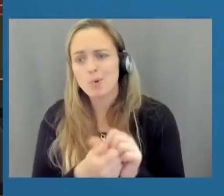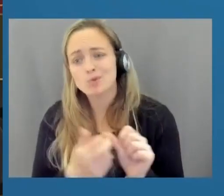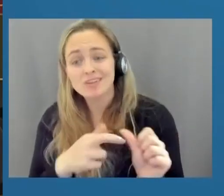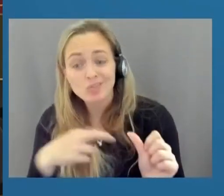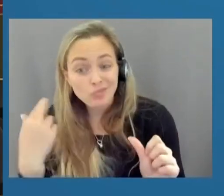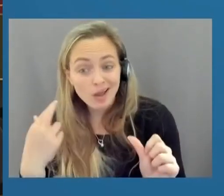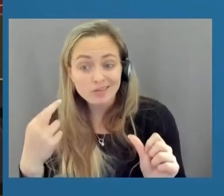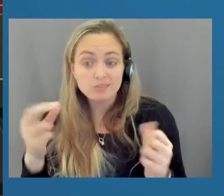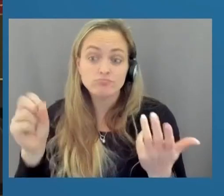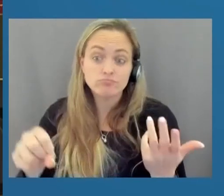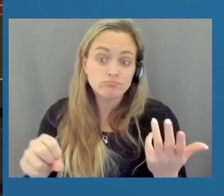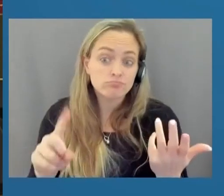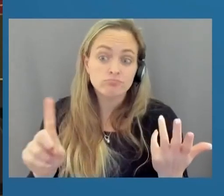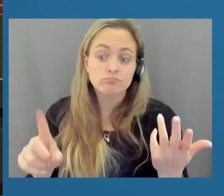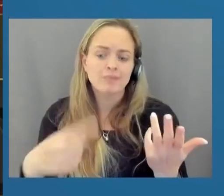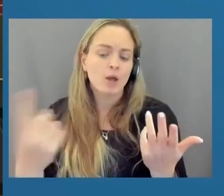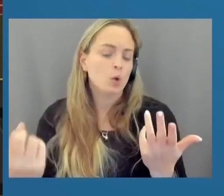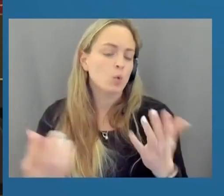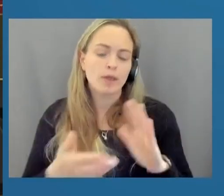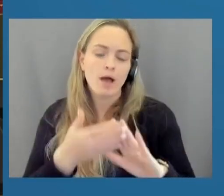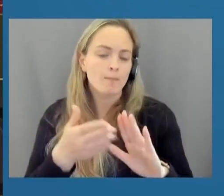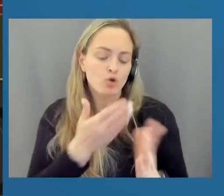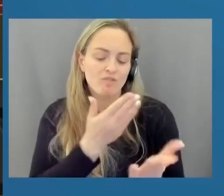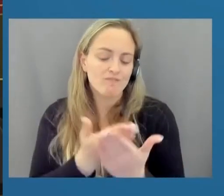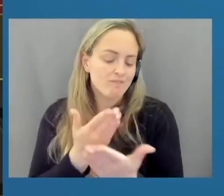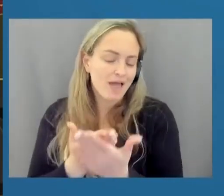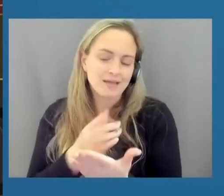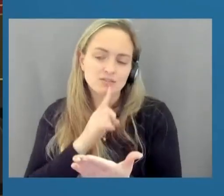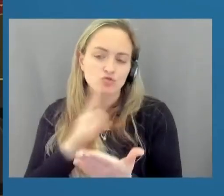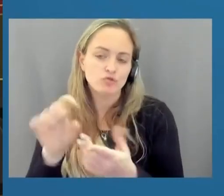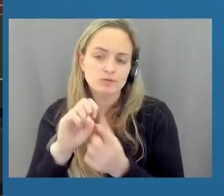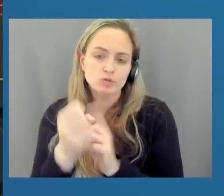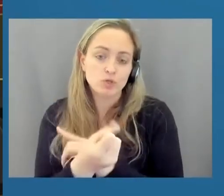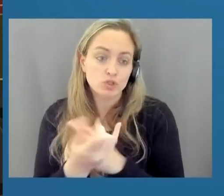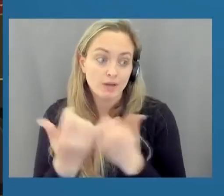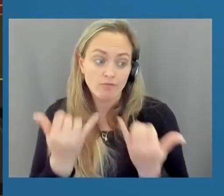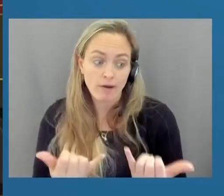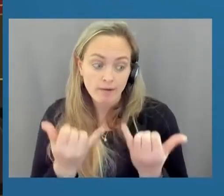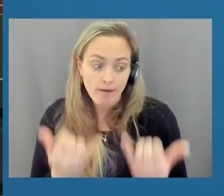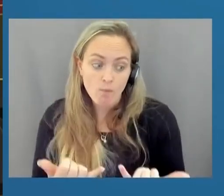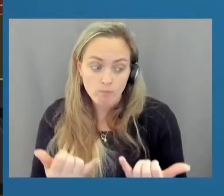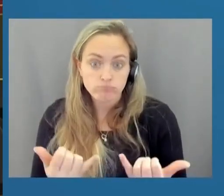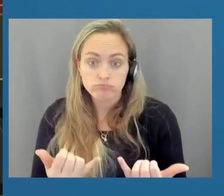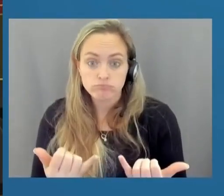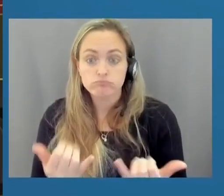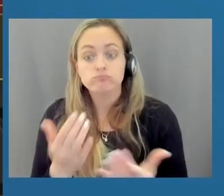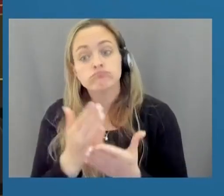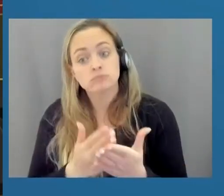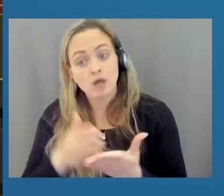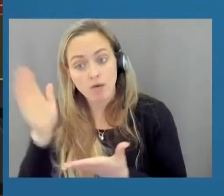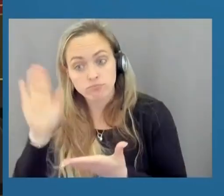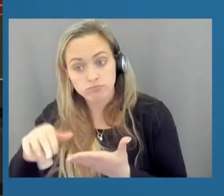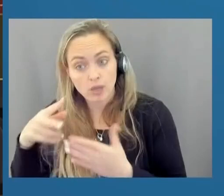I can only operate in facts and reality and the reality right now is there have been some cuts that have been accounted for.